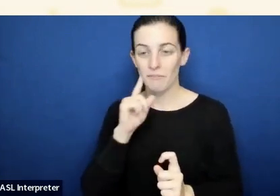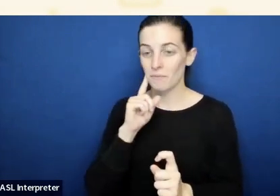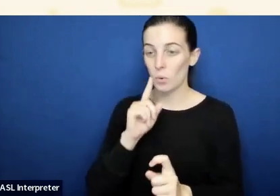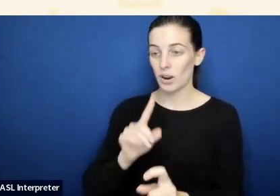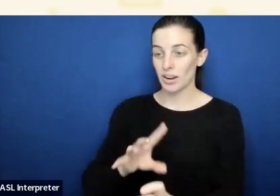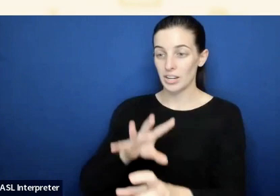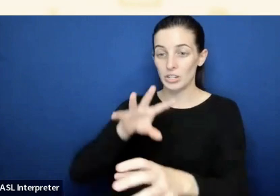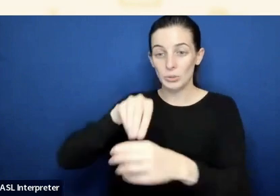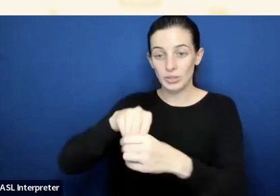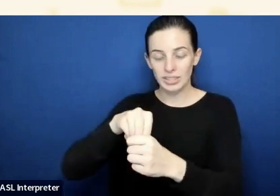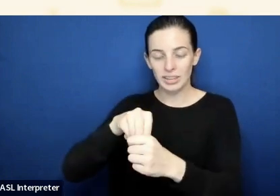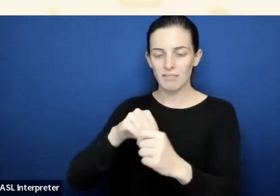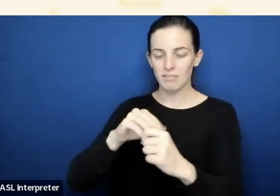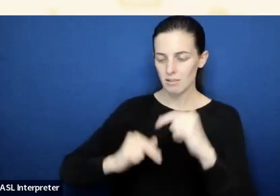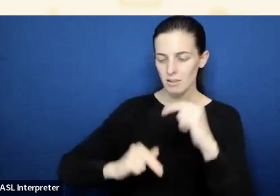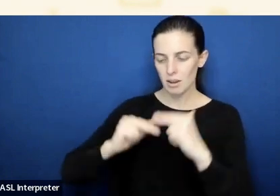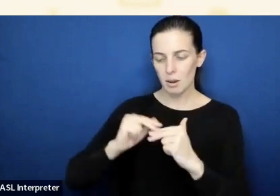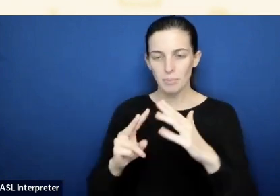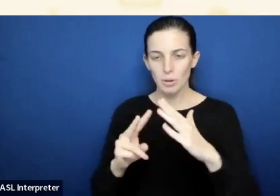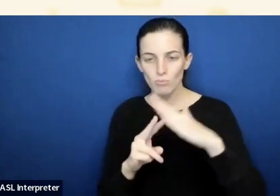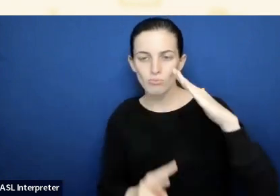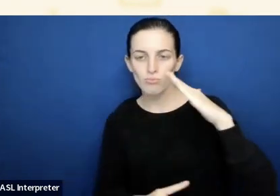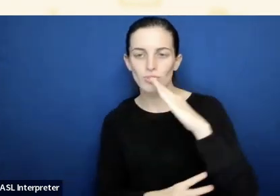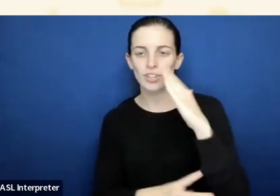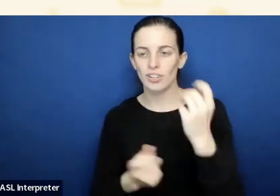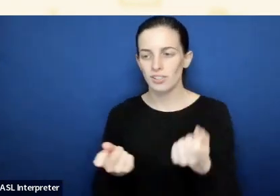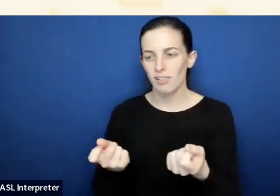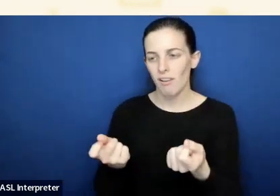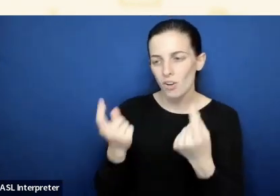and build bridges of understanding and support?